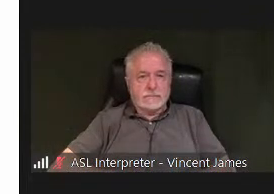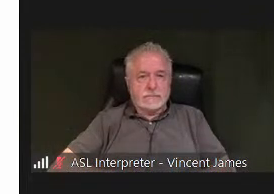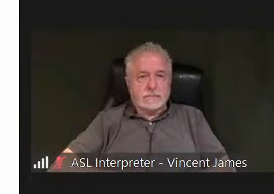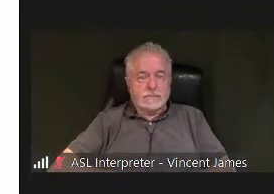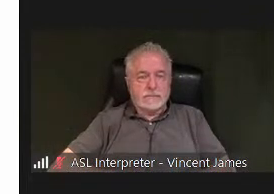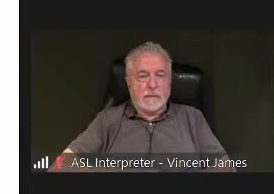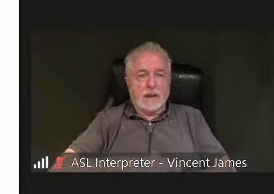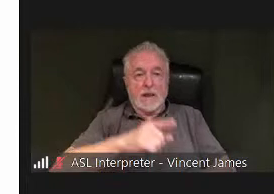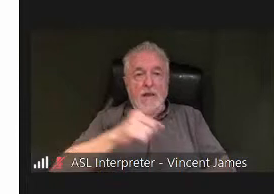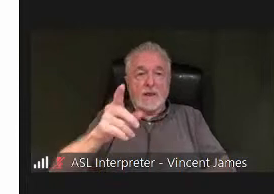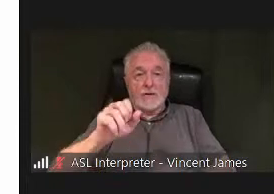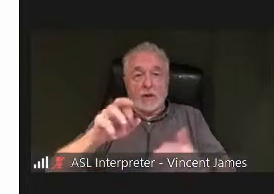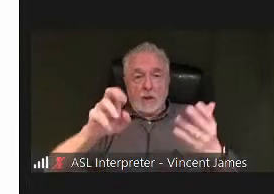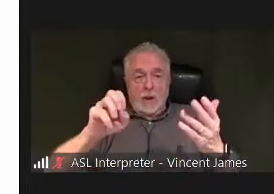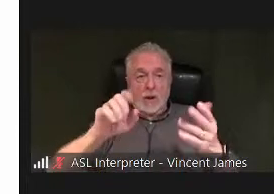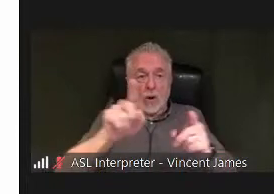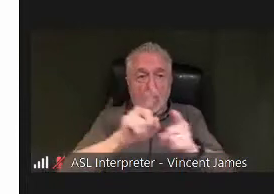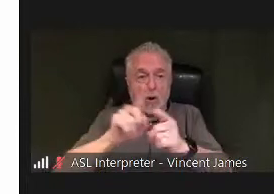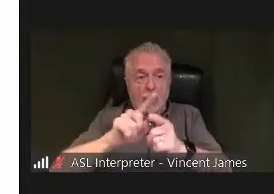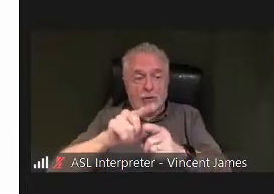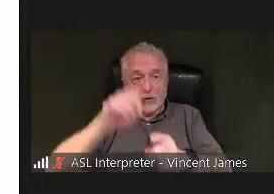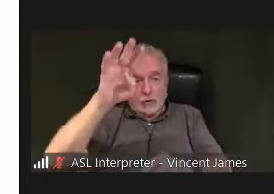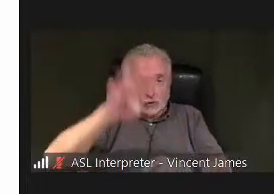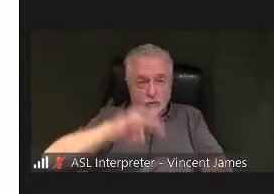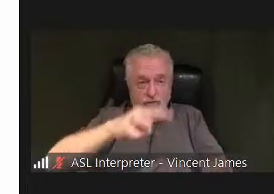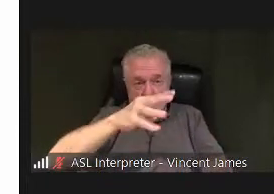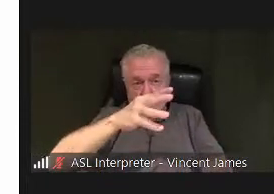These are also some graphs, so.